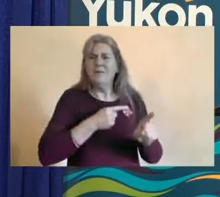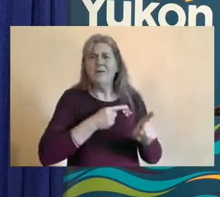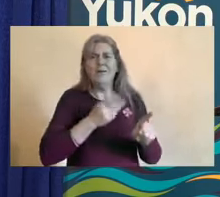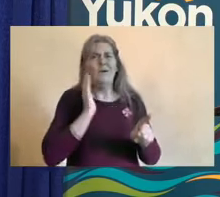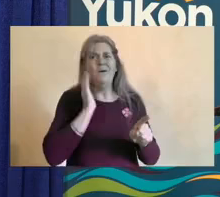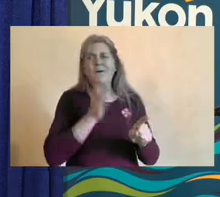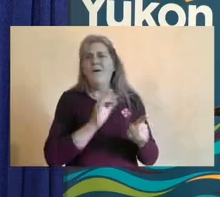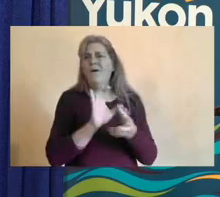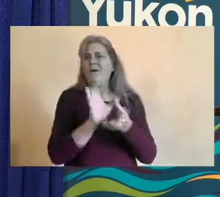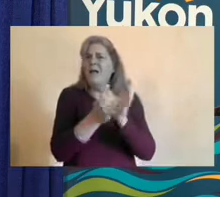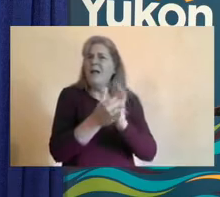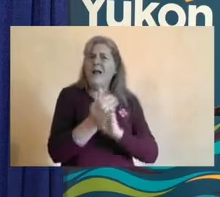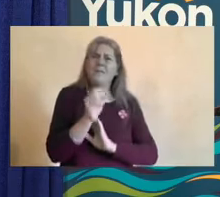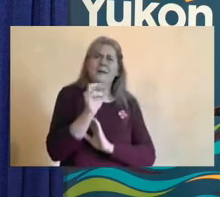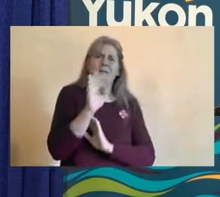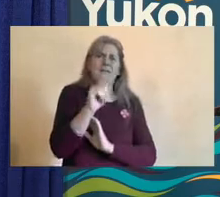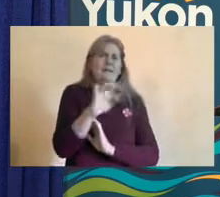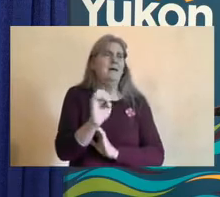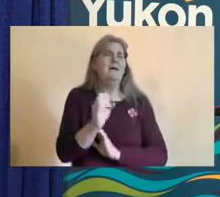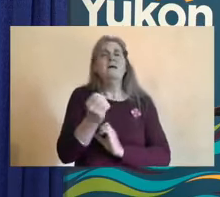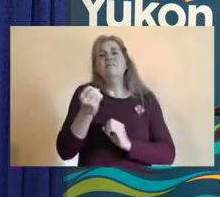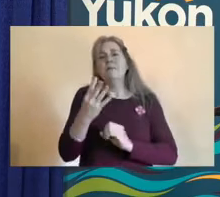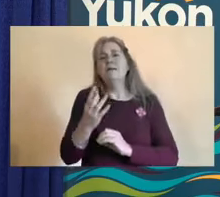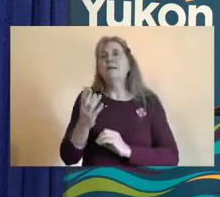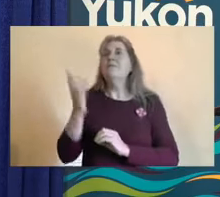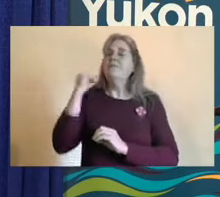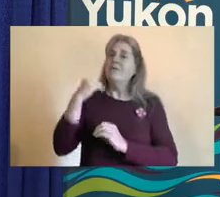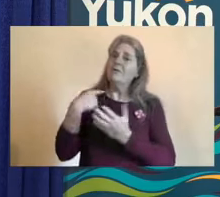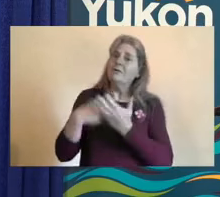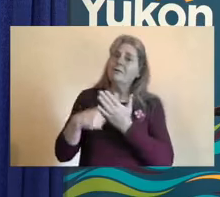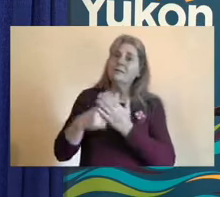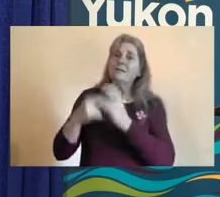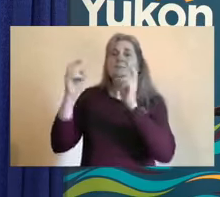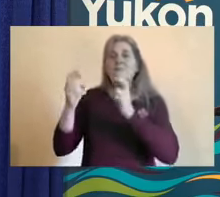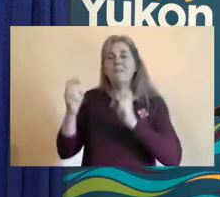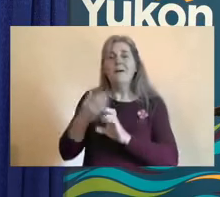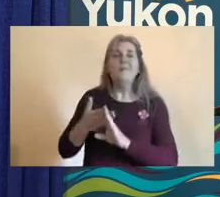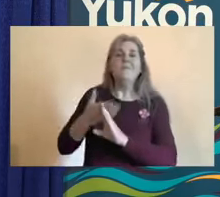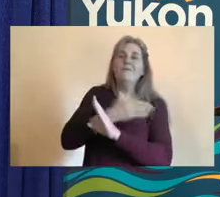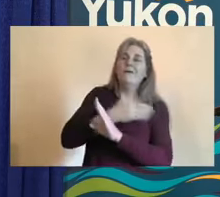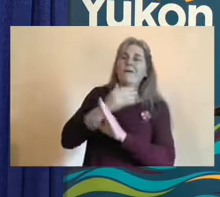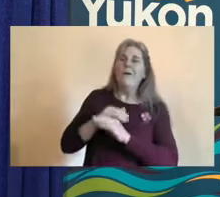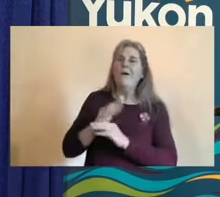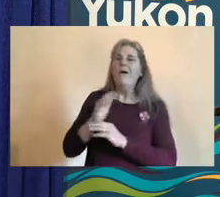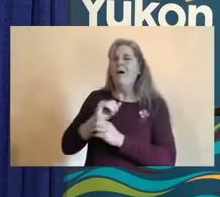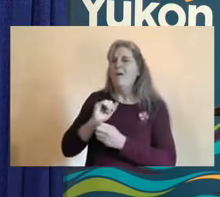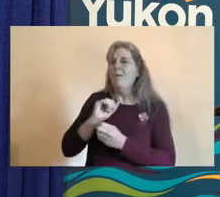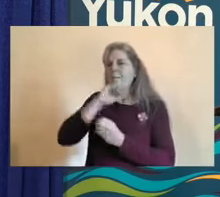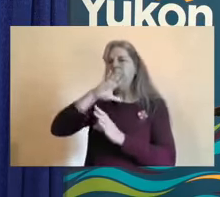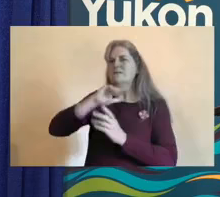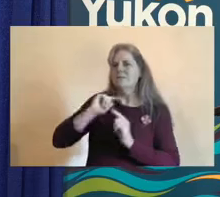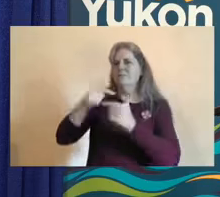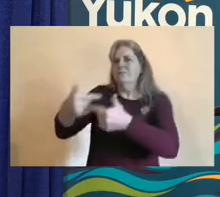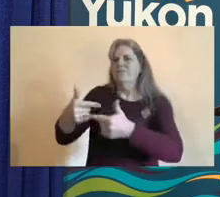when it comes to climate. We've had too many conversations, previous generations have said, we've messed it up.